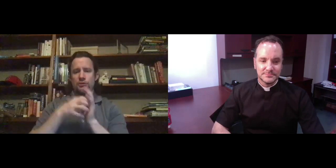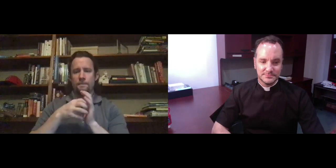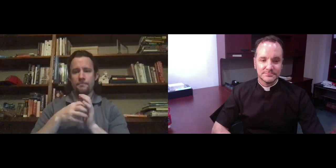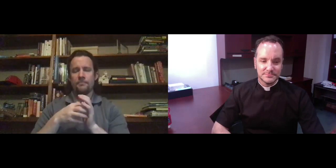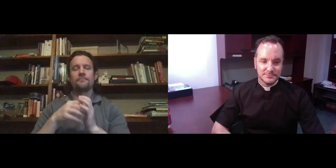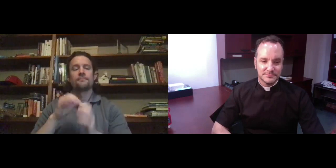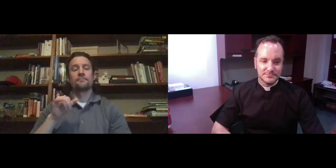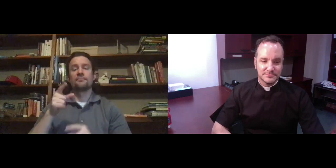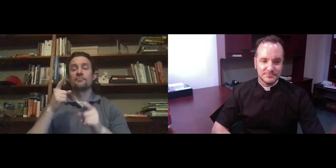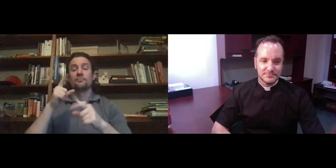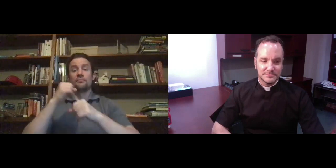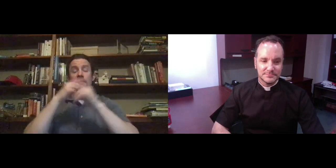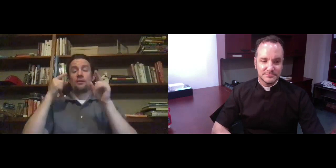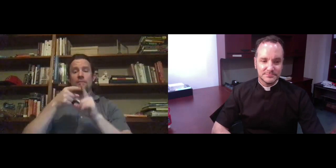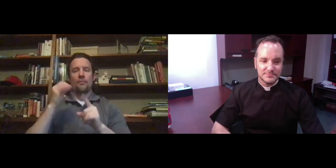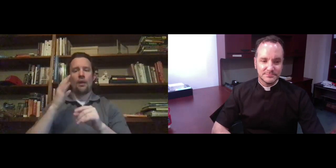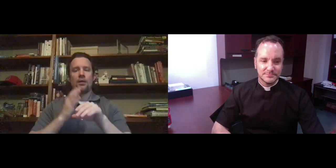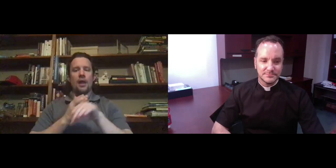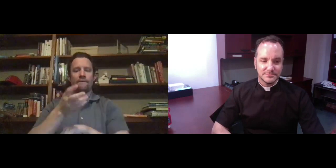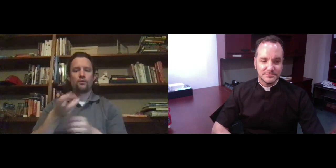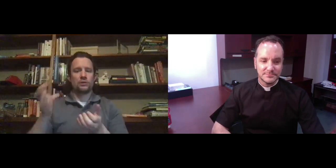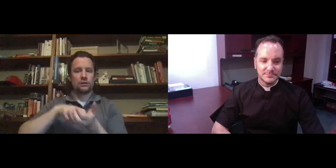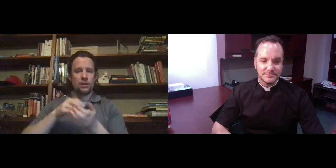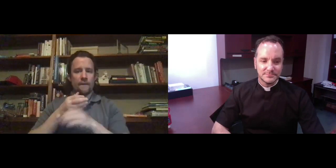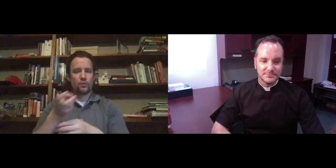This reading is taken from the Gospel of John,